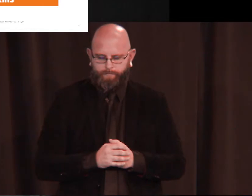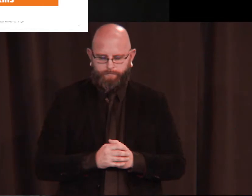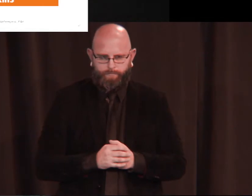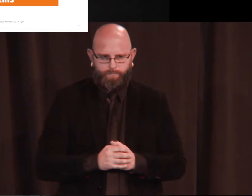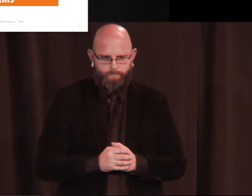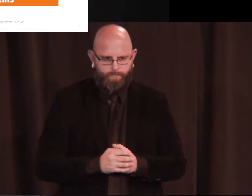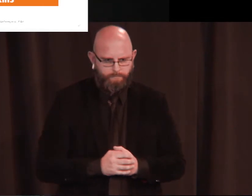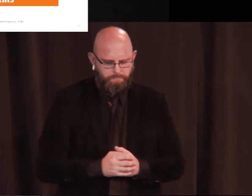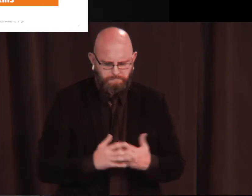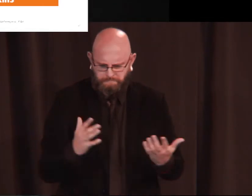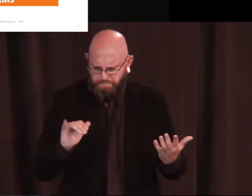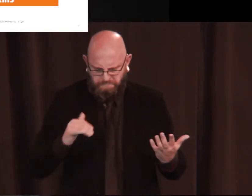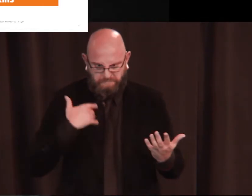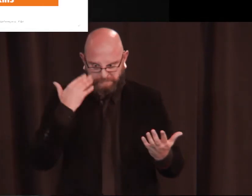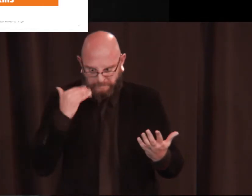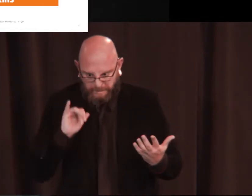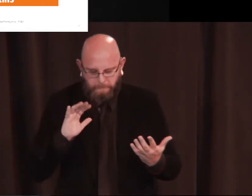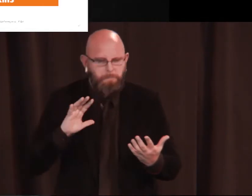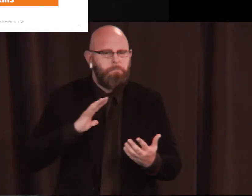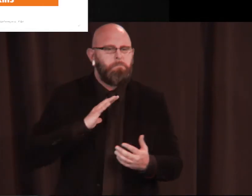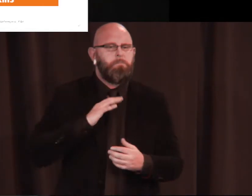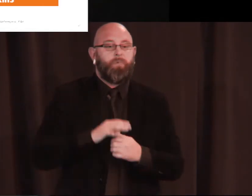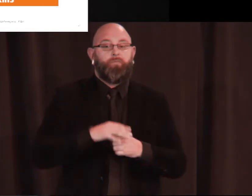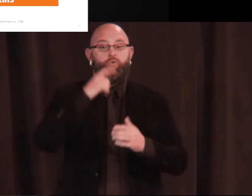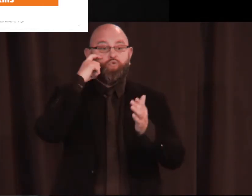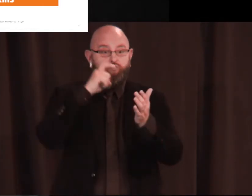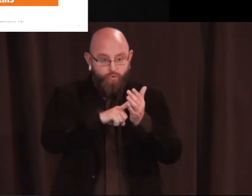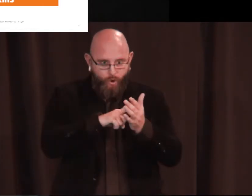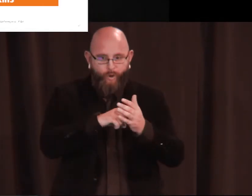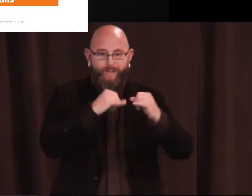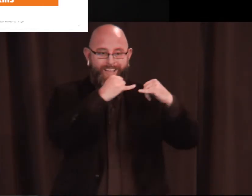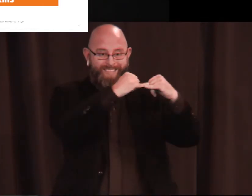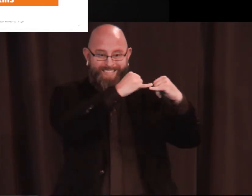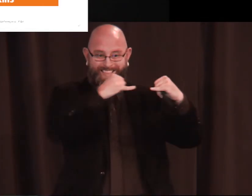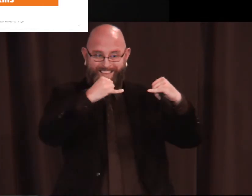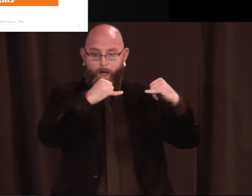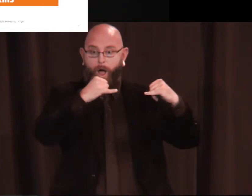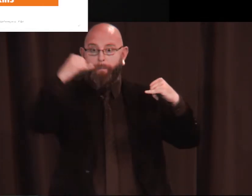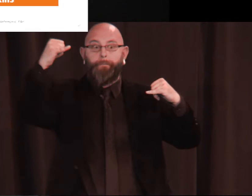If you see lines that are going up, so, lines that have an upward trajectory,